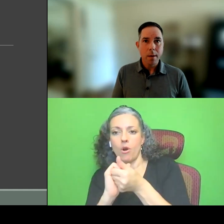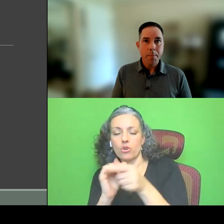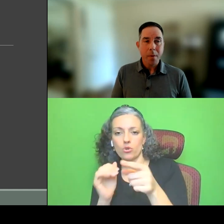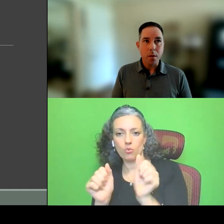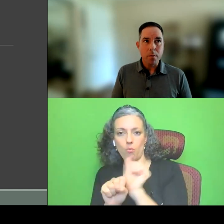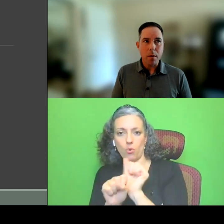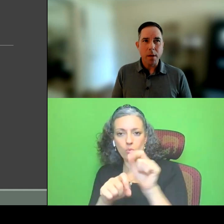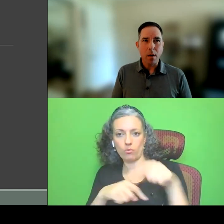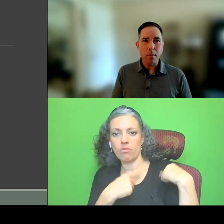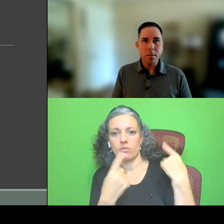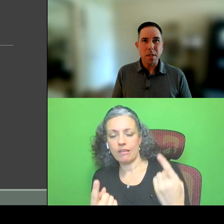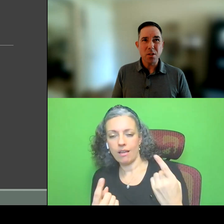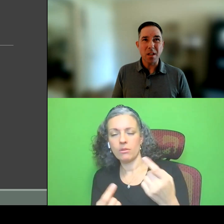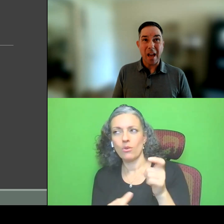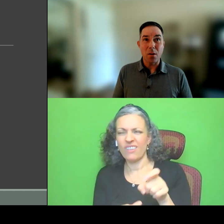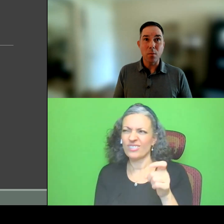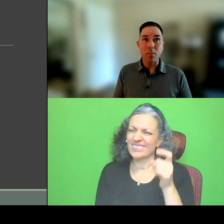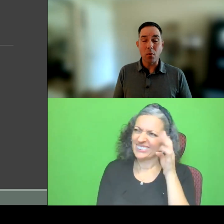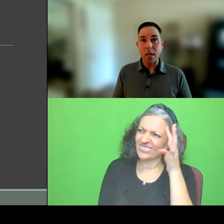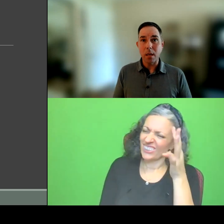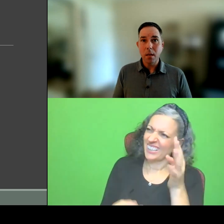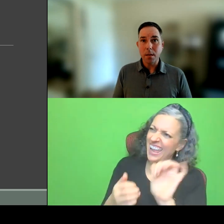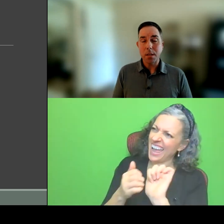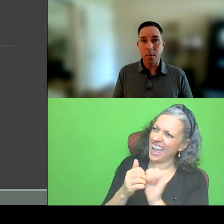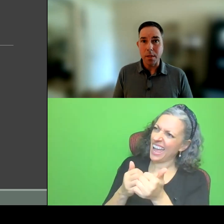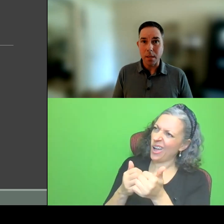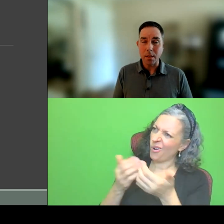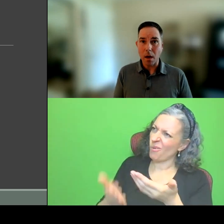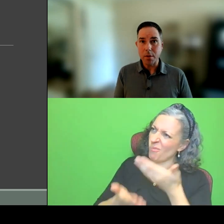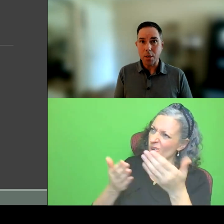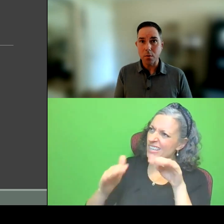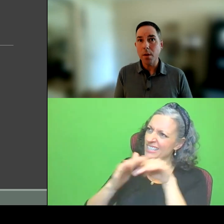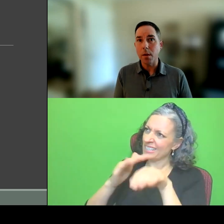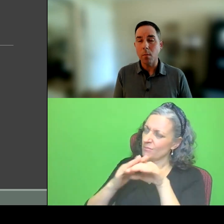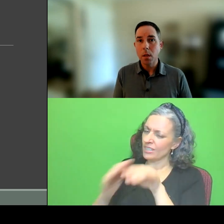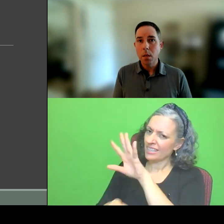than you've to figure out strategically how do we bring accessibility into the conversation with them.